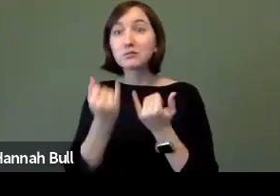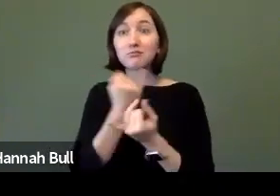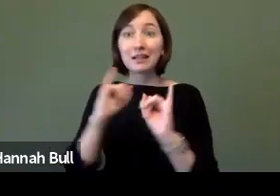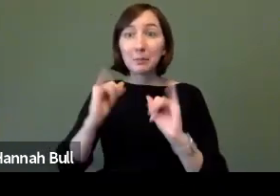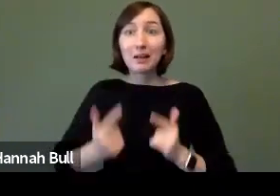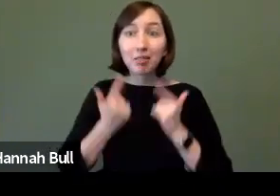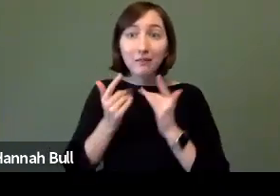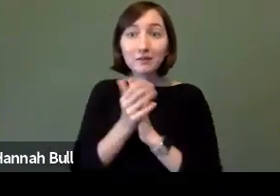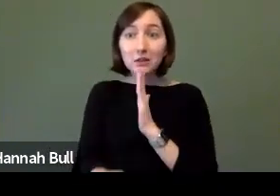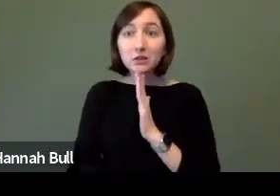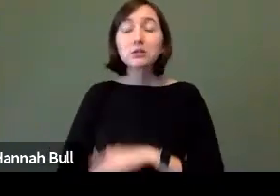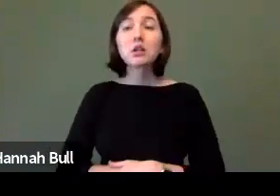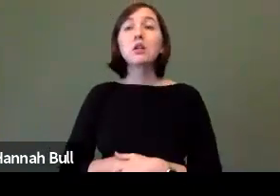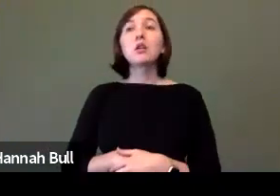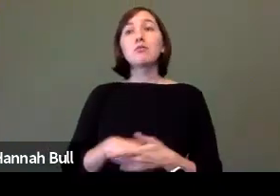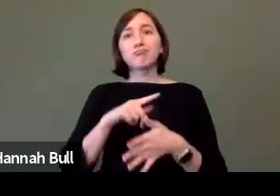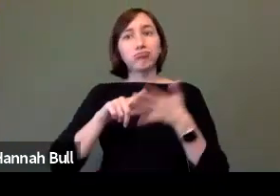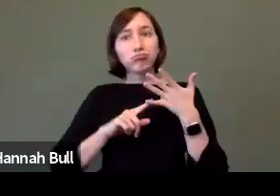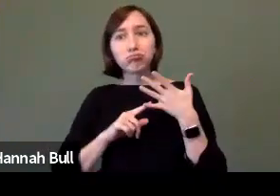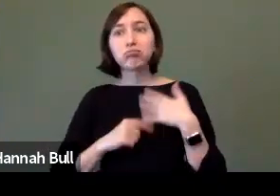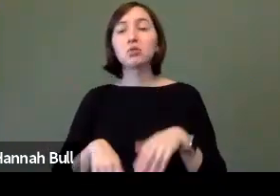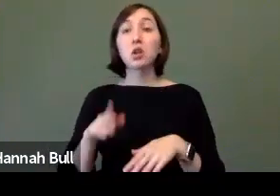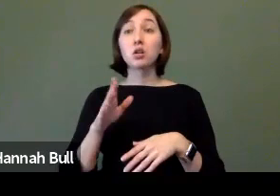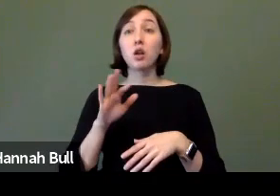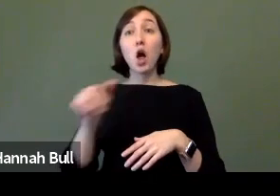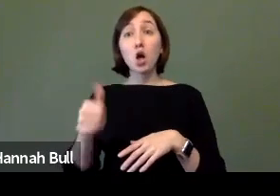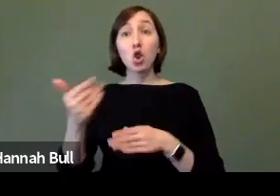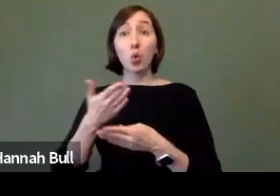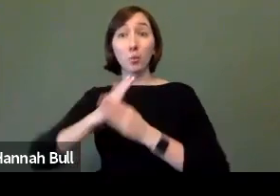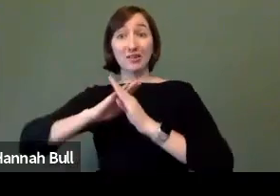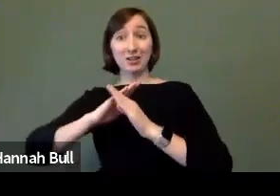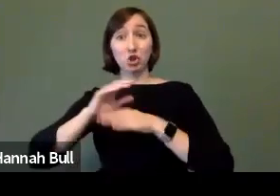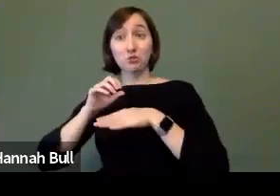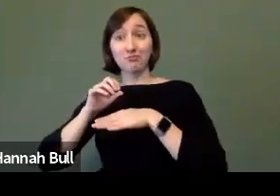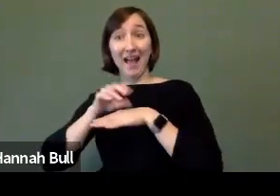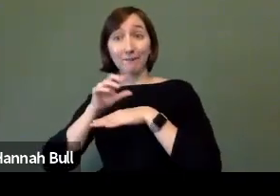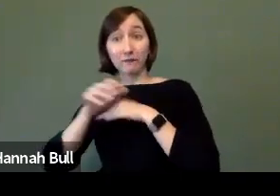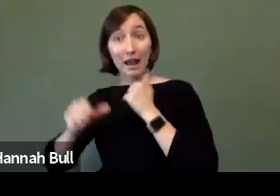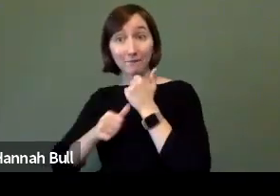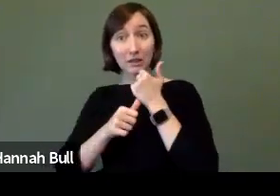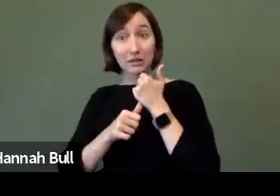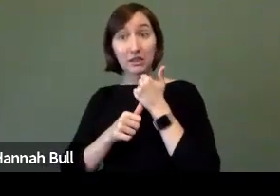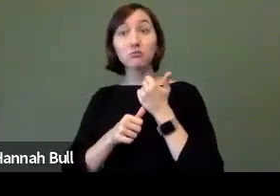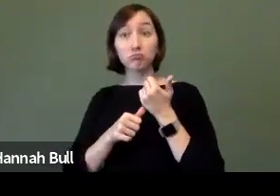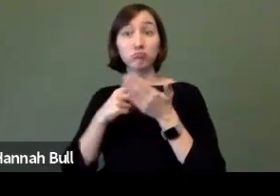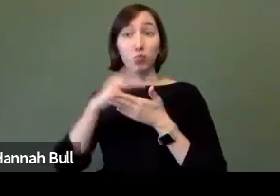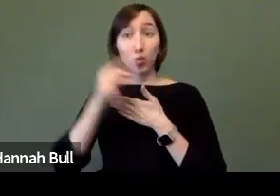When you look into protection and advocacy programs, those are available widely and they're there to make sure